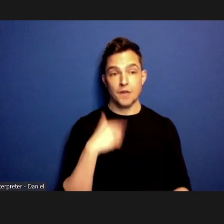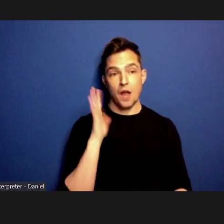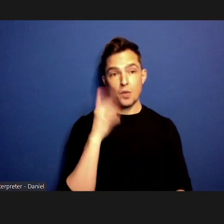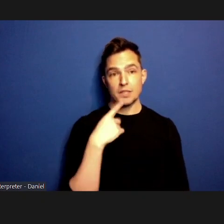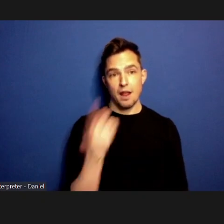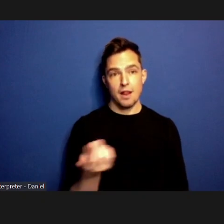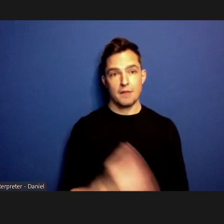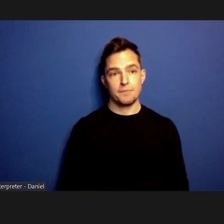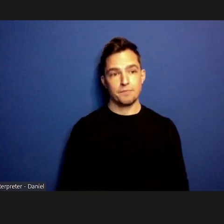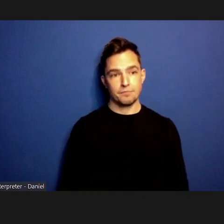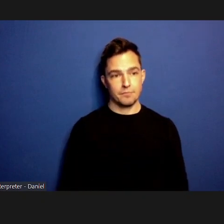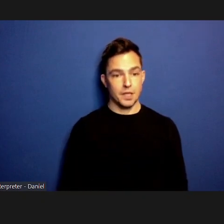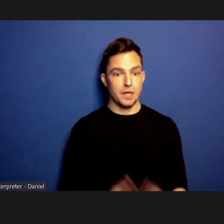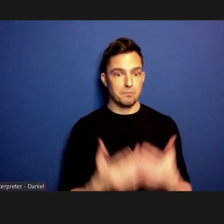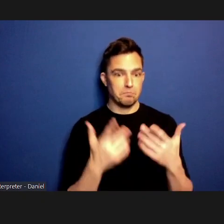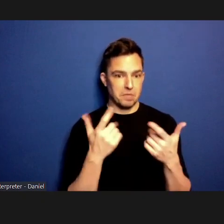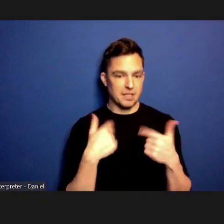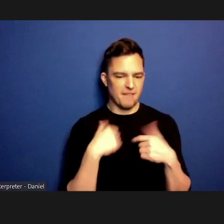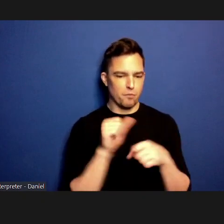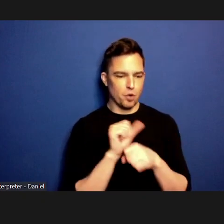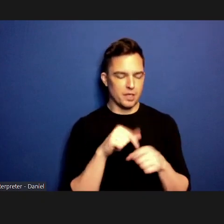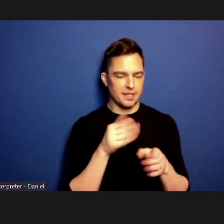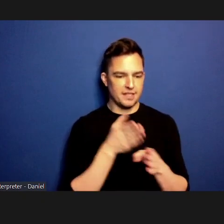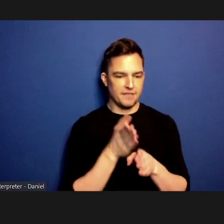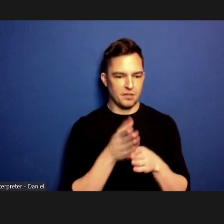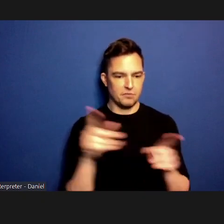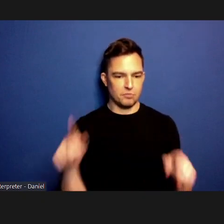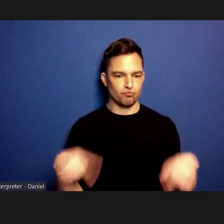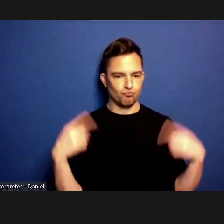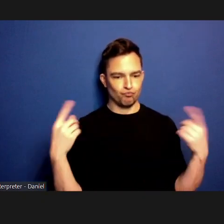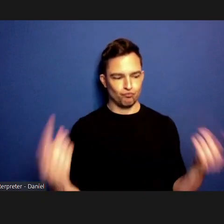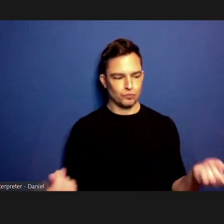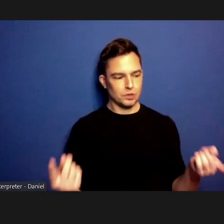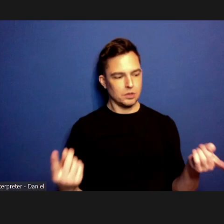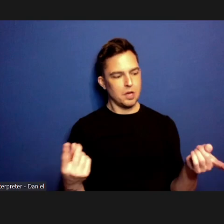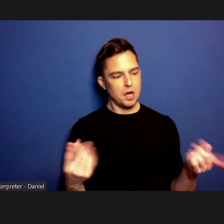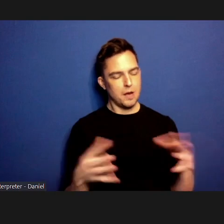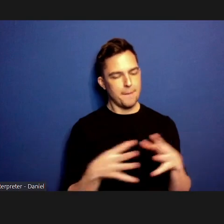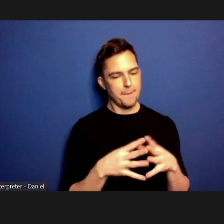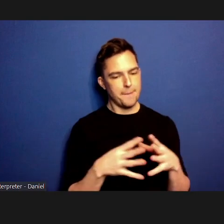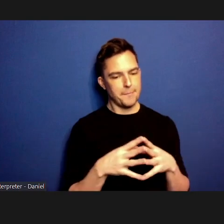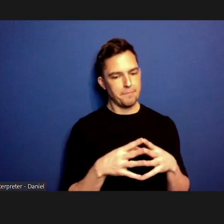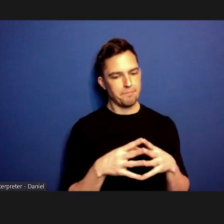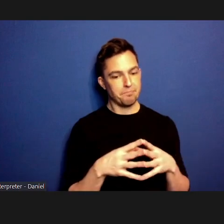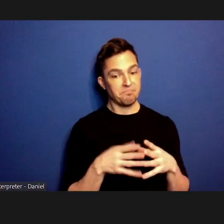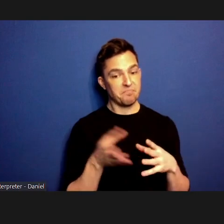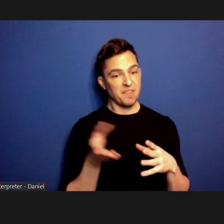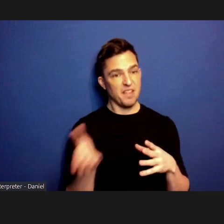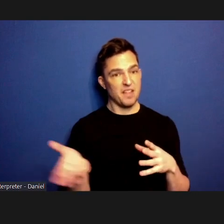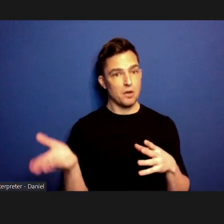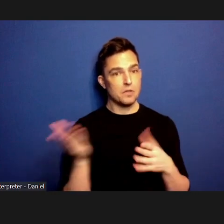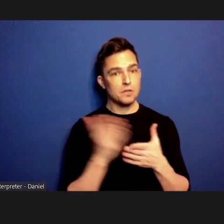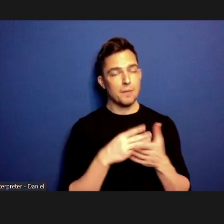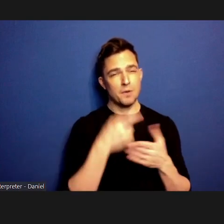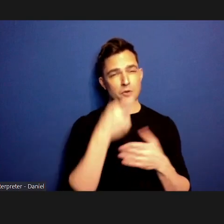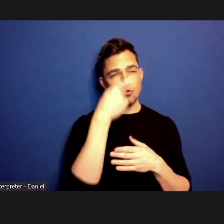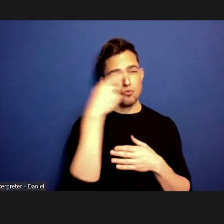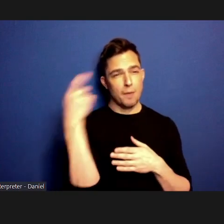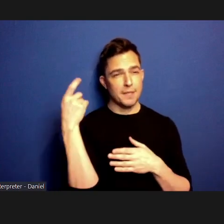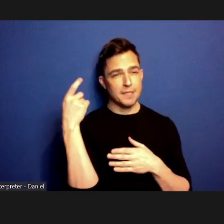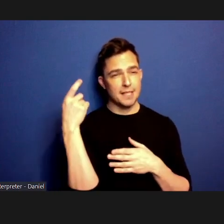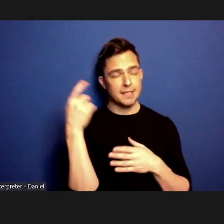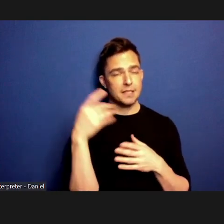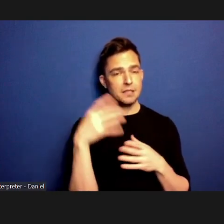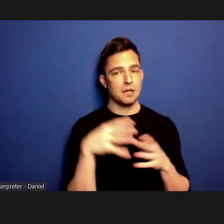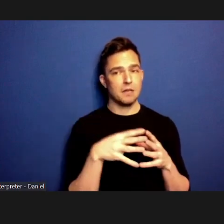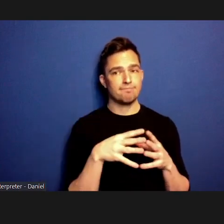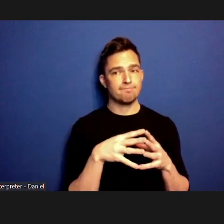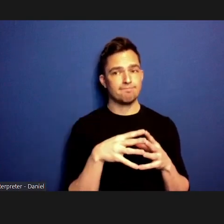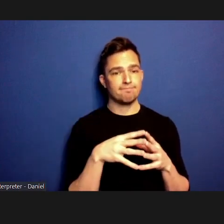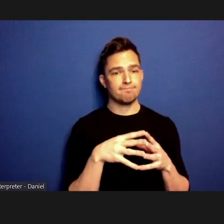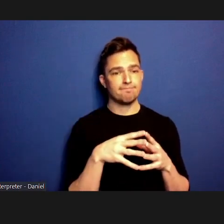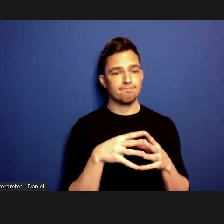having worked in this field as long as I have. There have been some really traumatizing research